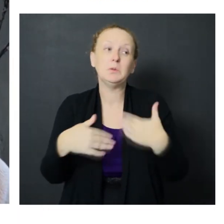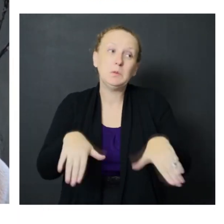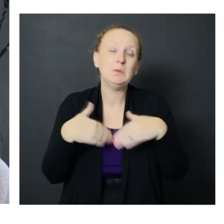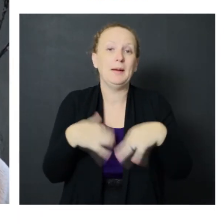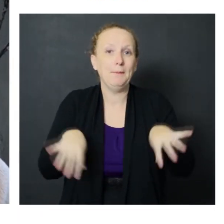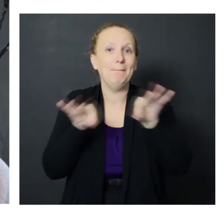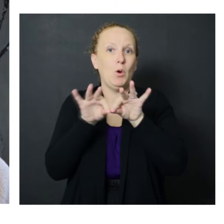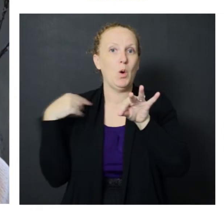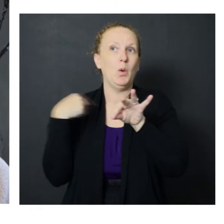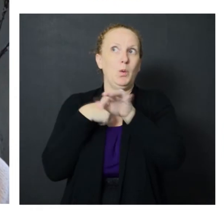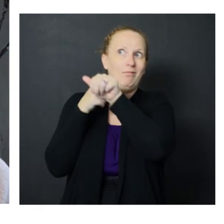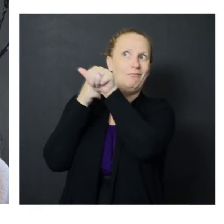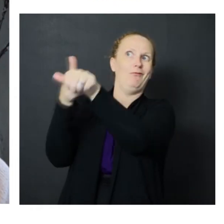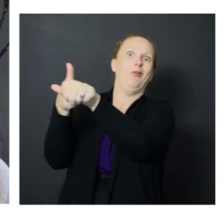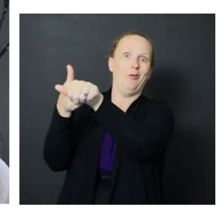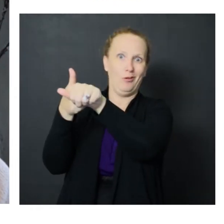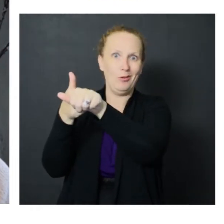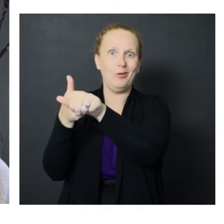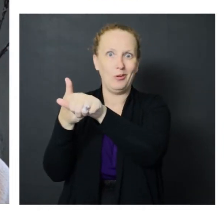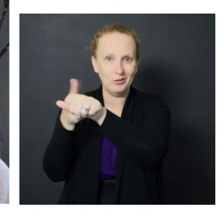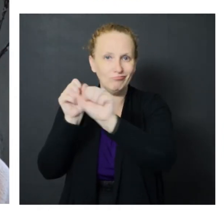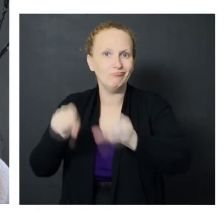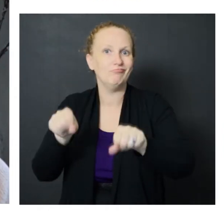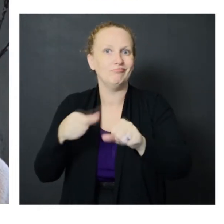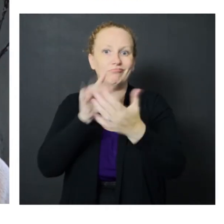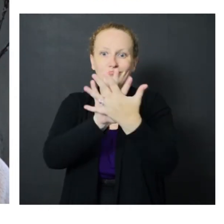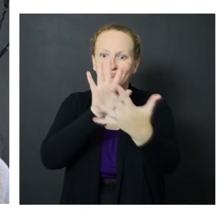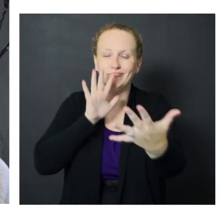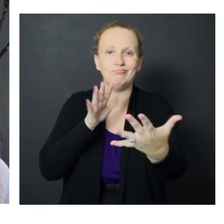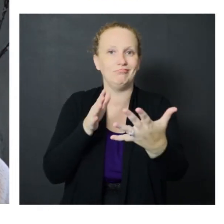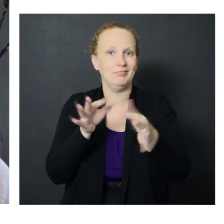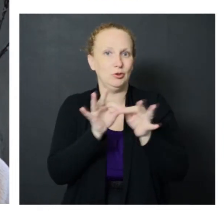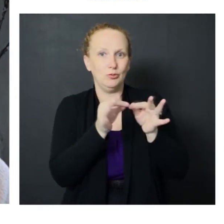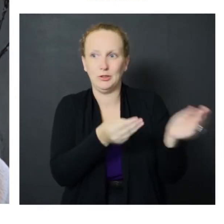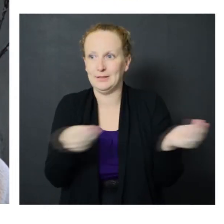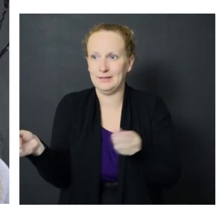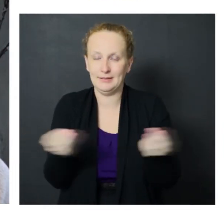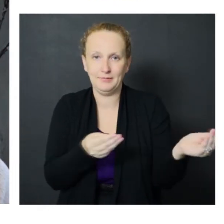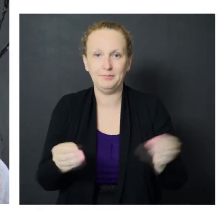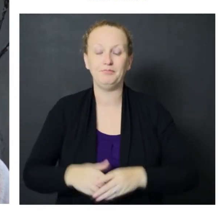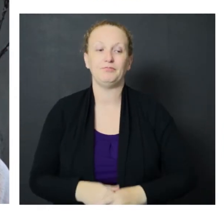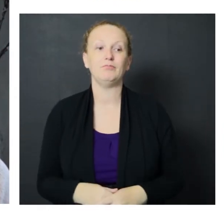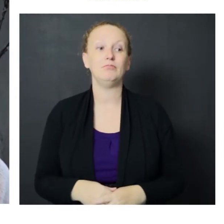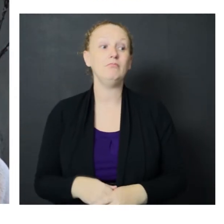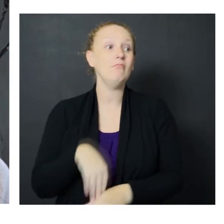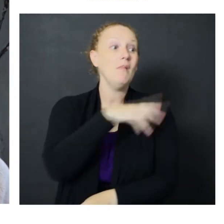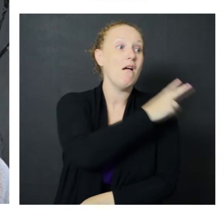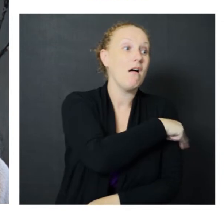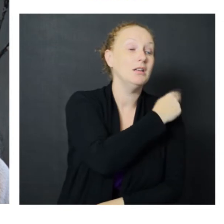understand all these inroads that we made with the IT Departments of hospitals or a to language companies.